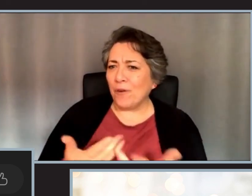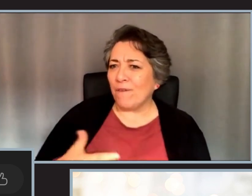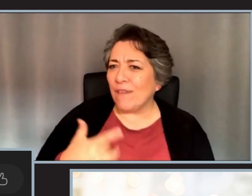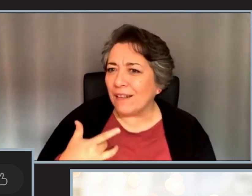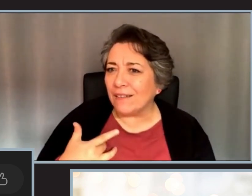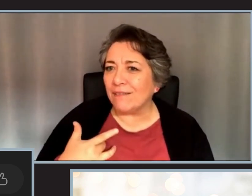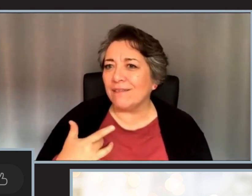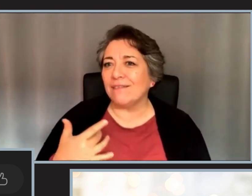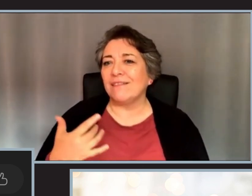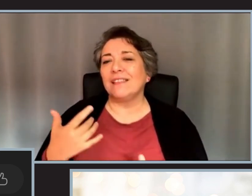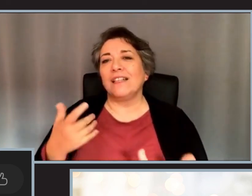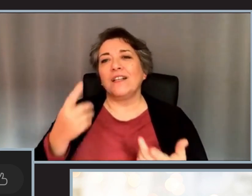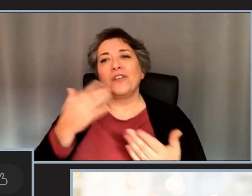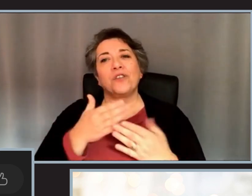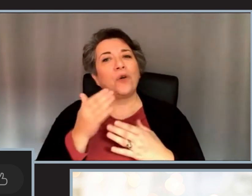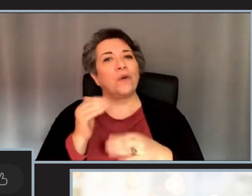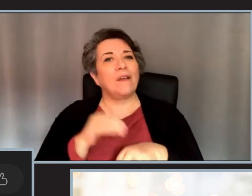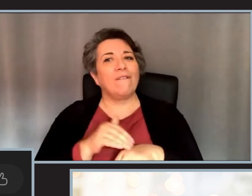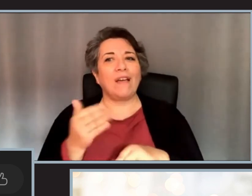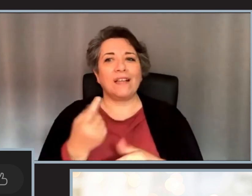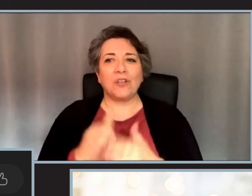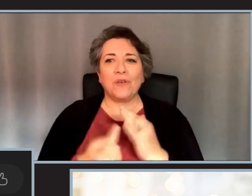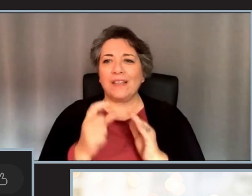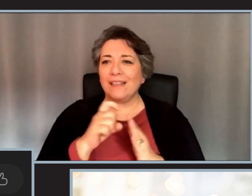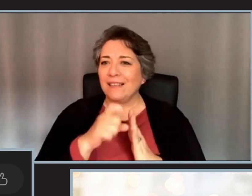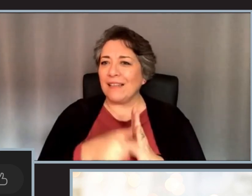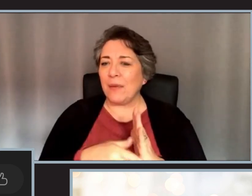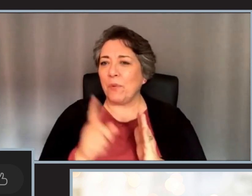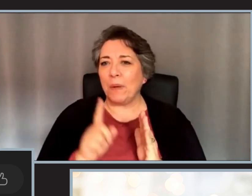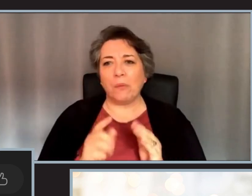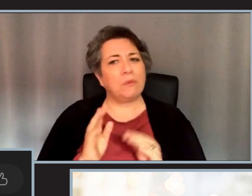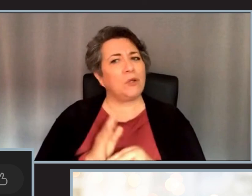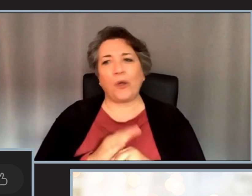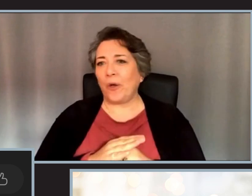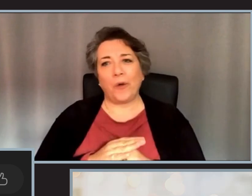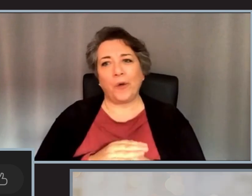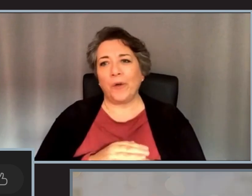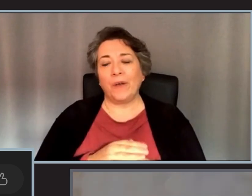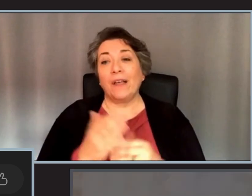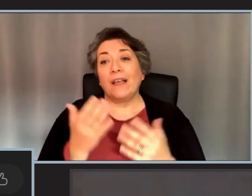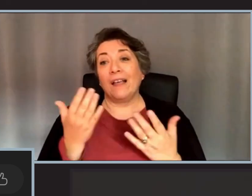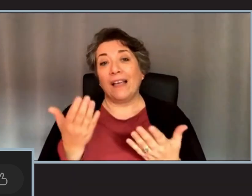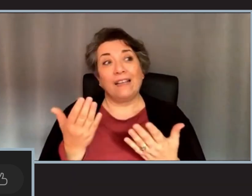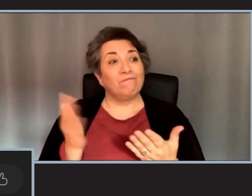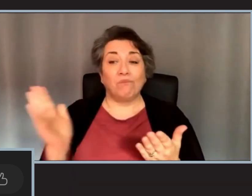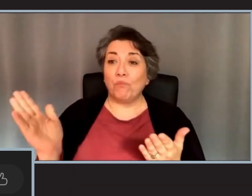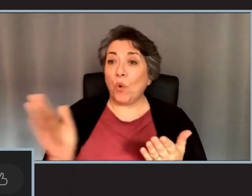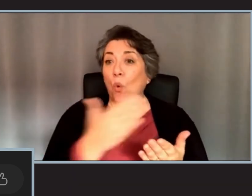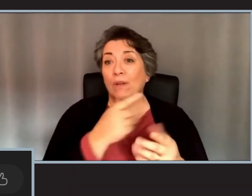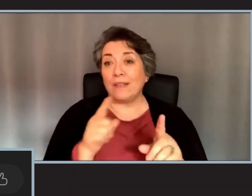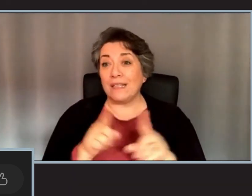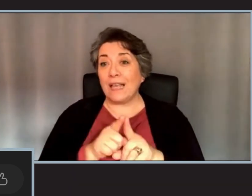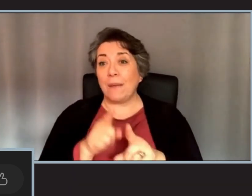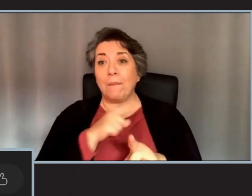those that might have an impairment or disability or permanent disability but those situational